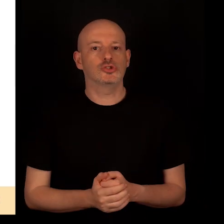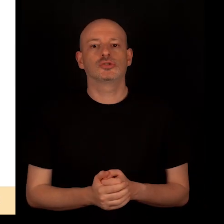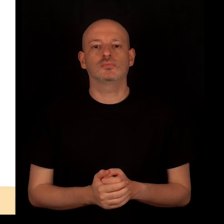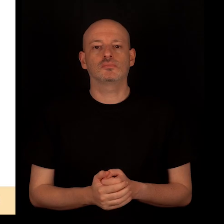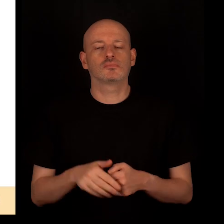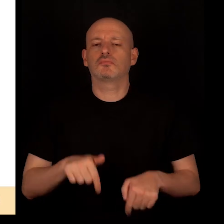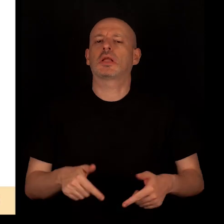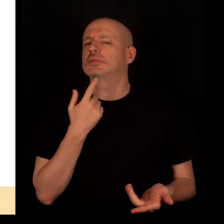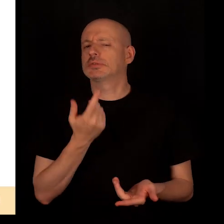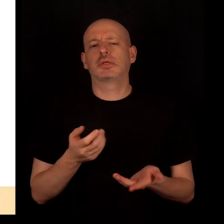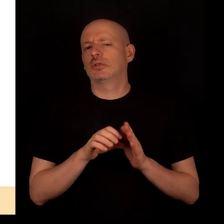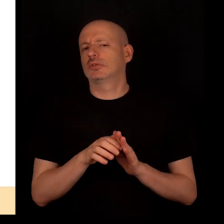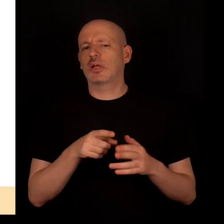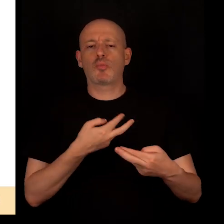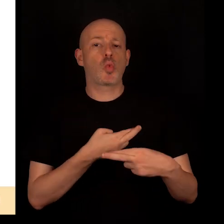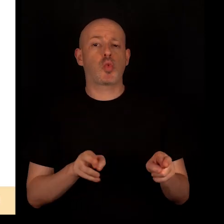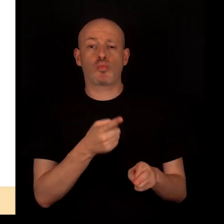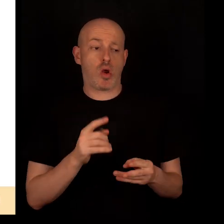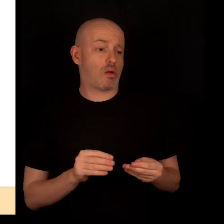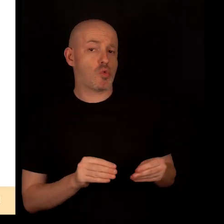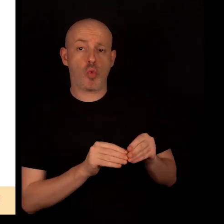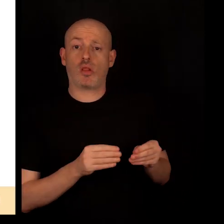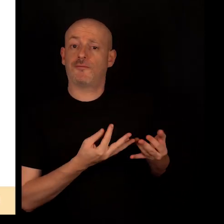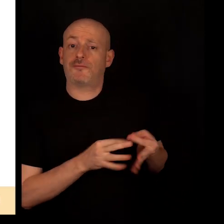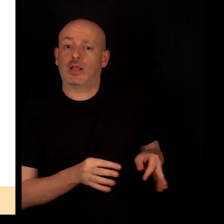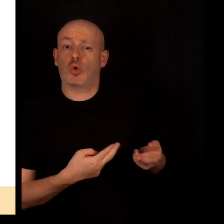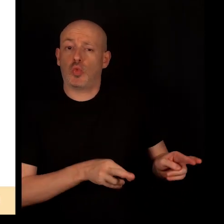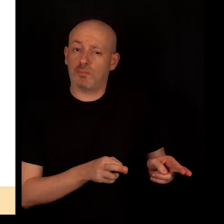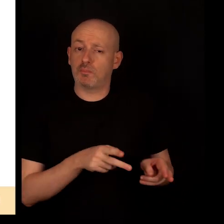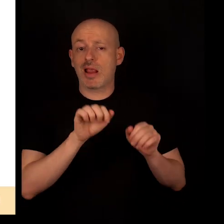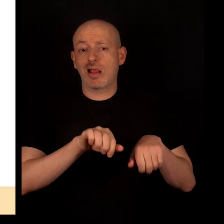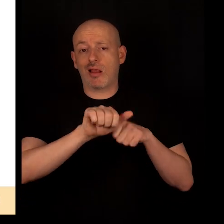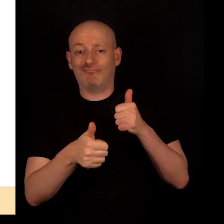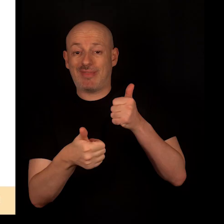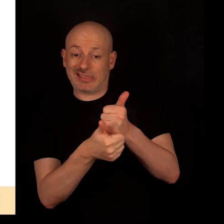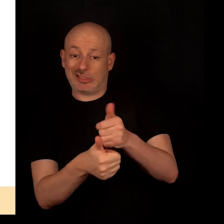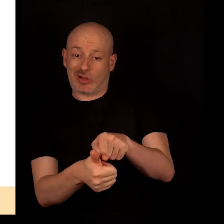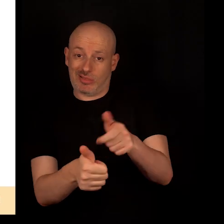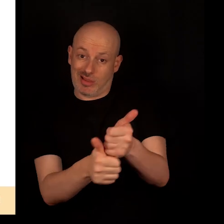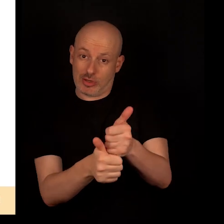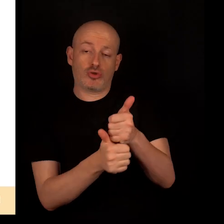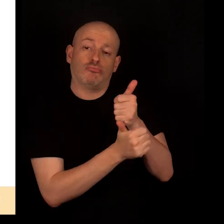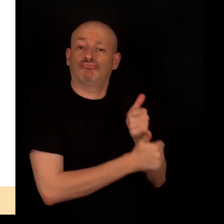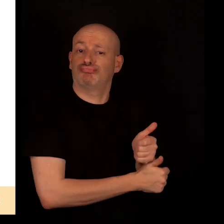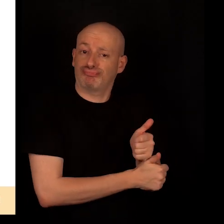And here we say that if you have an extra room available, if you can accommodate the assistant of the person, in this case,